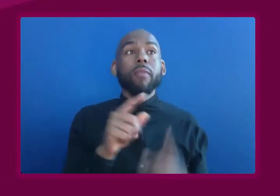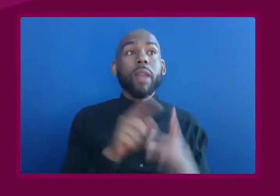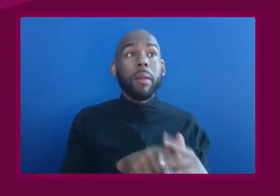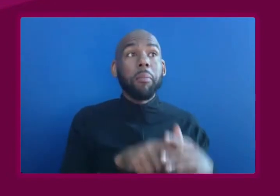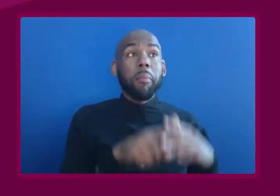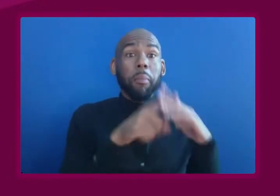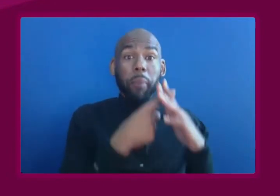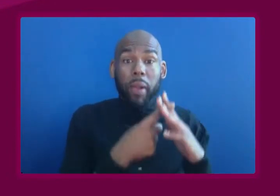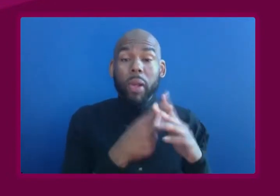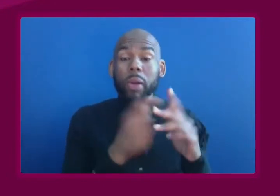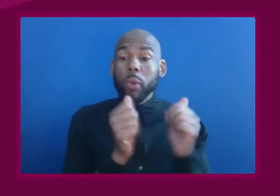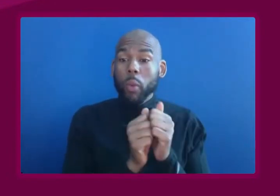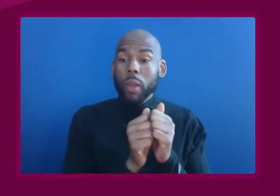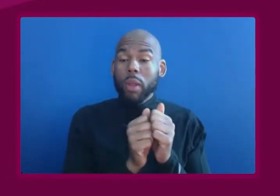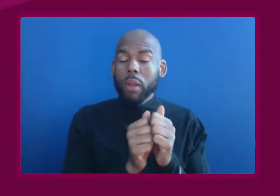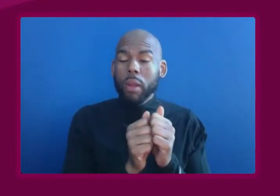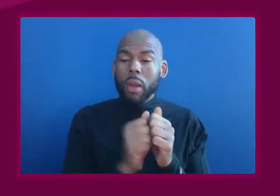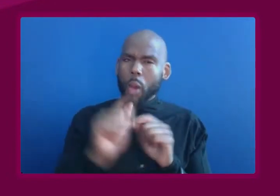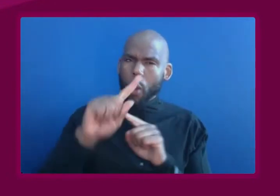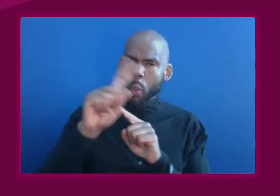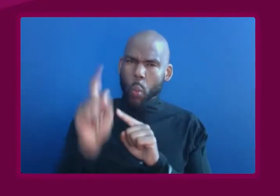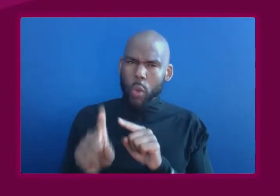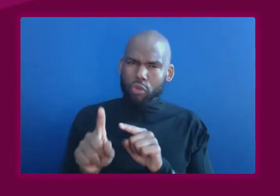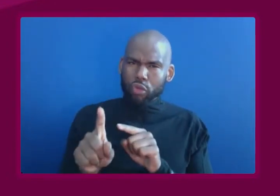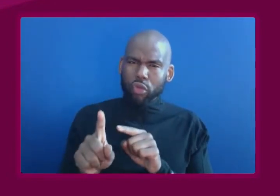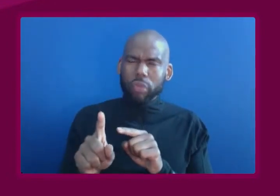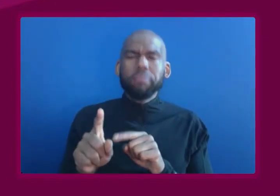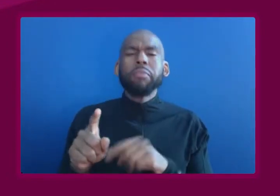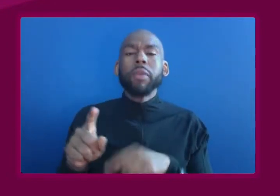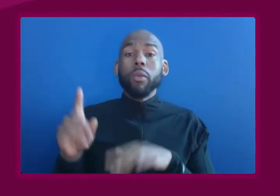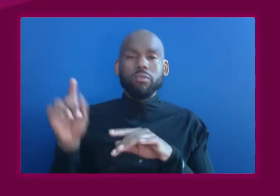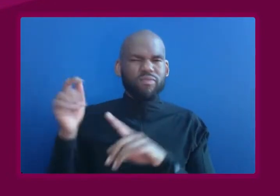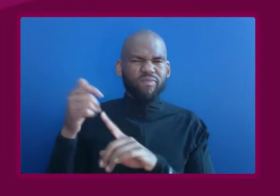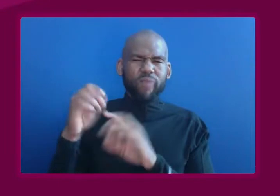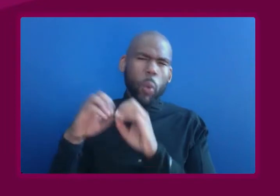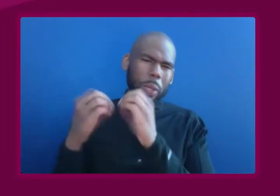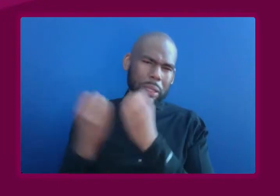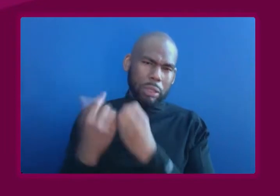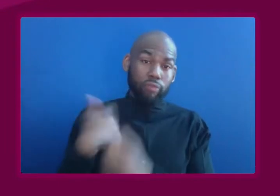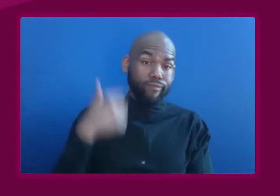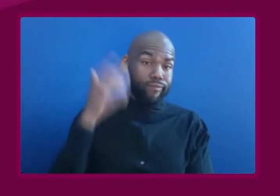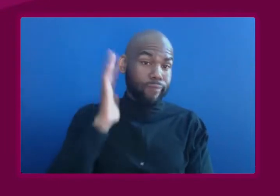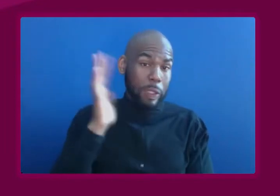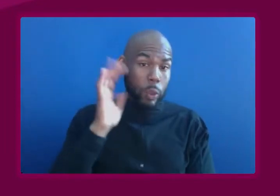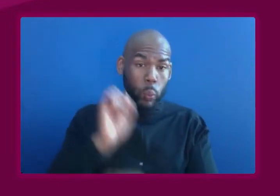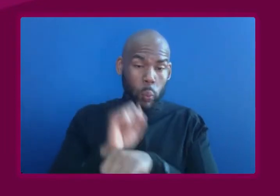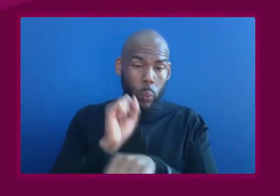It began with a question from an organization that I used to work with around just what